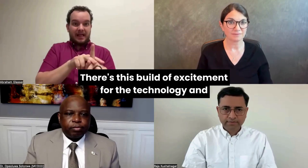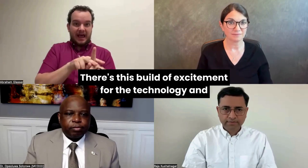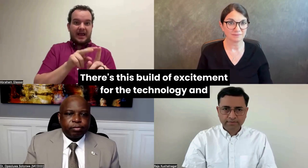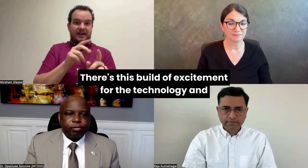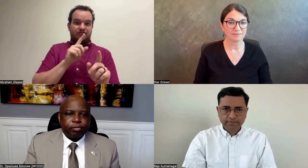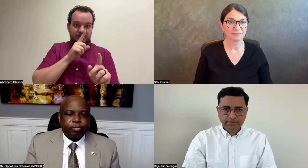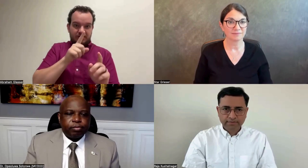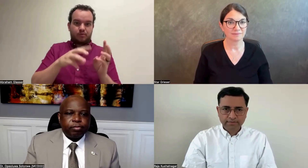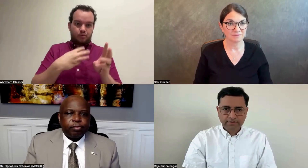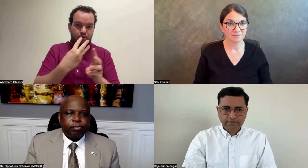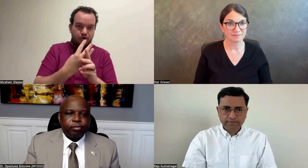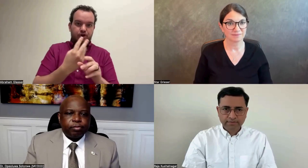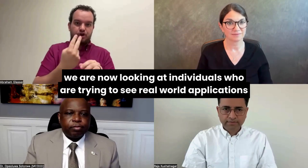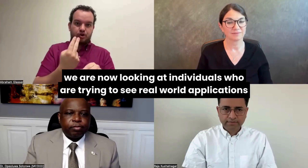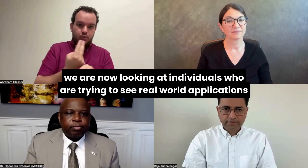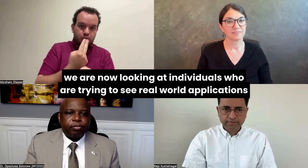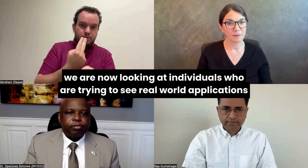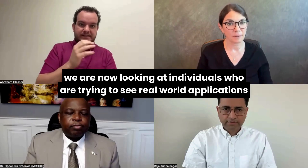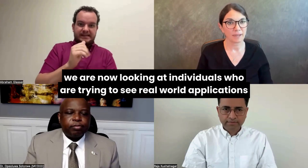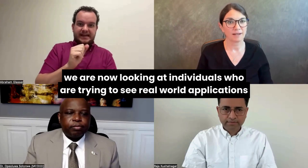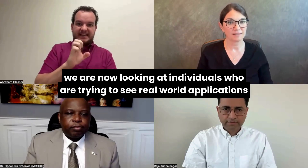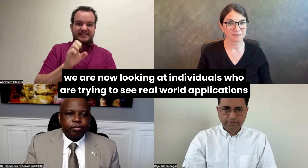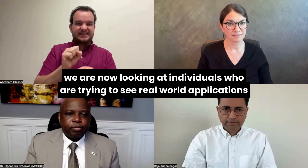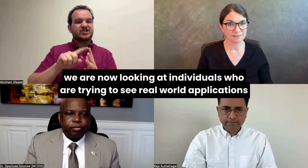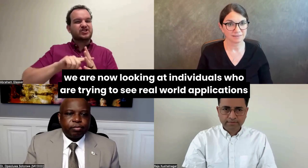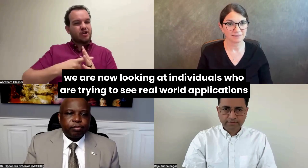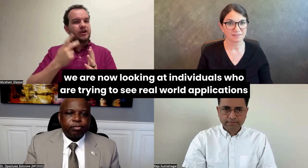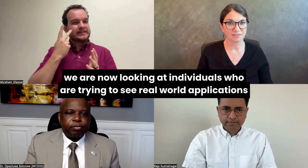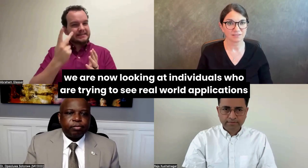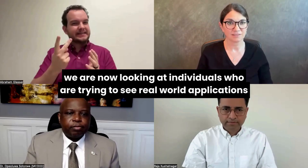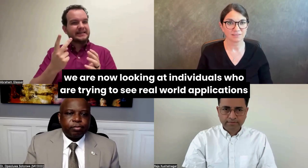we are now looking at individuals who are trying to see real world applications